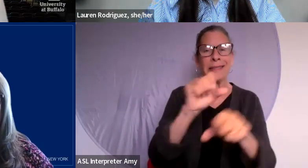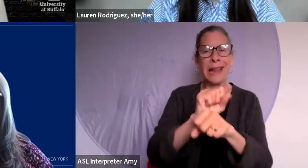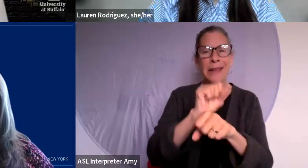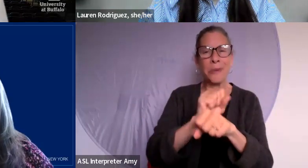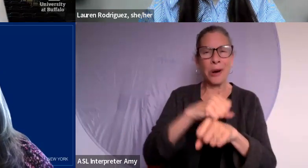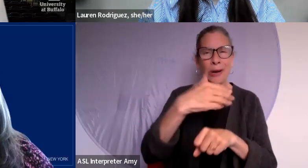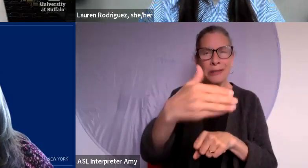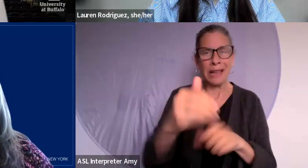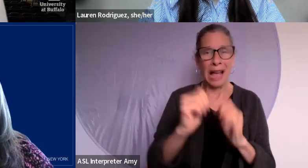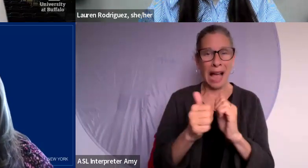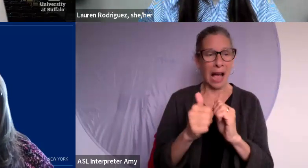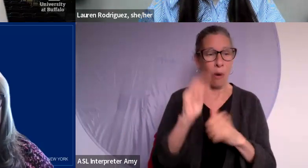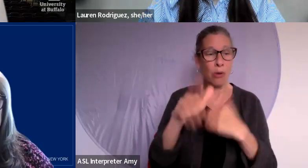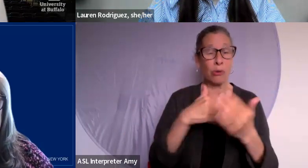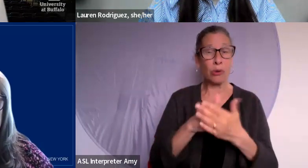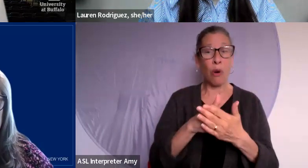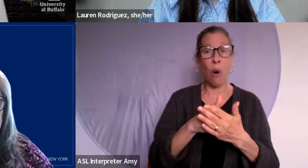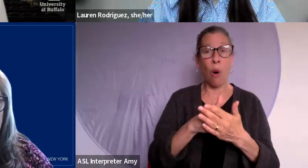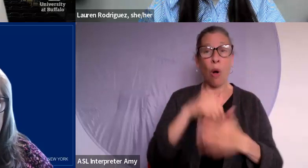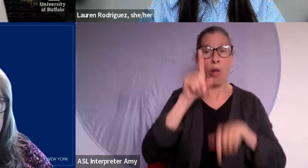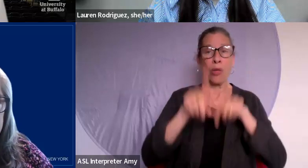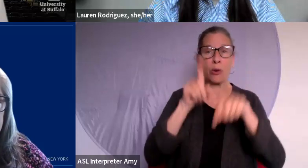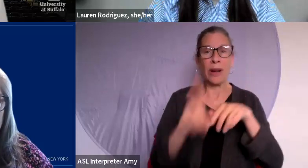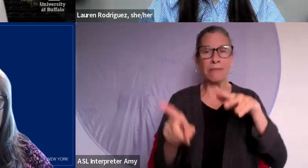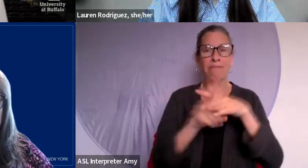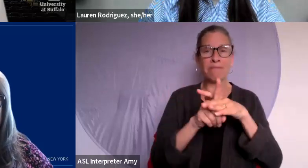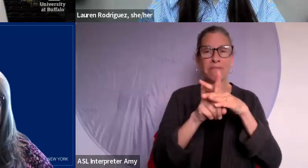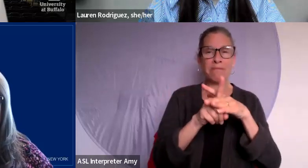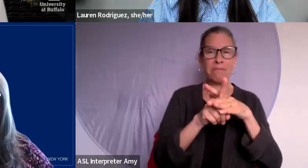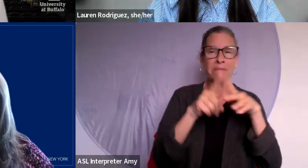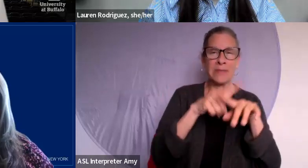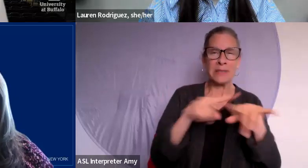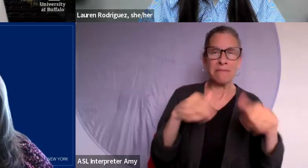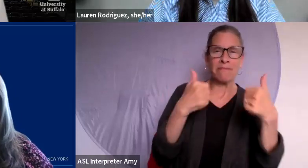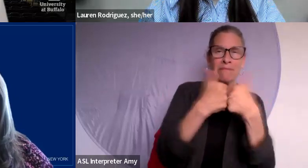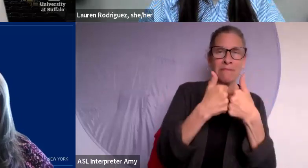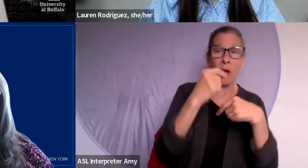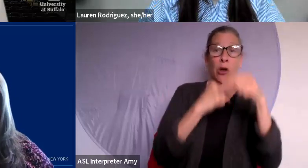these were all the questions that came up as we encountered these challenges. And so going back to our structure, we've